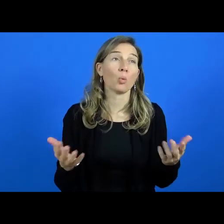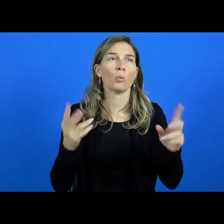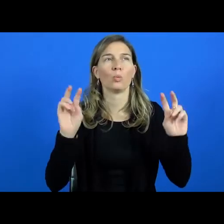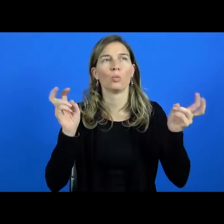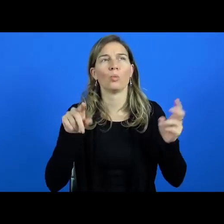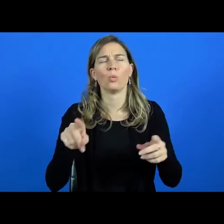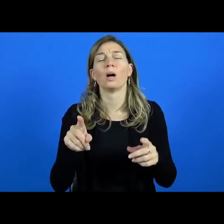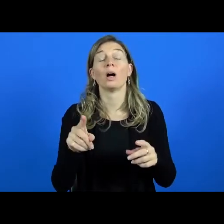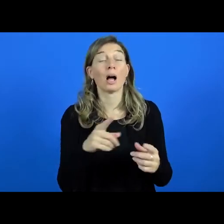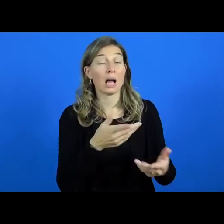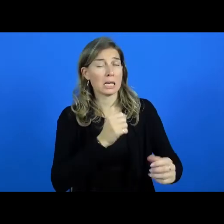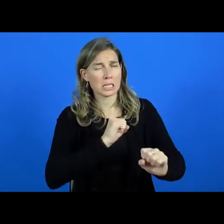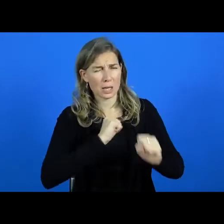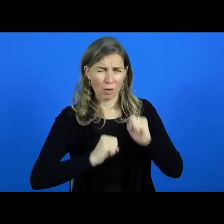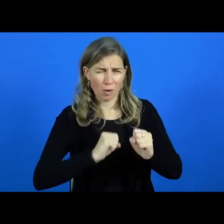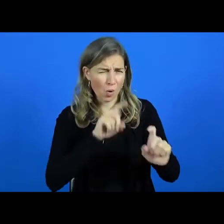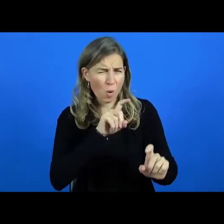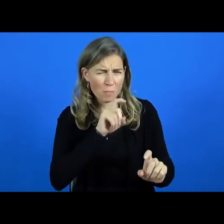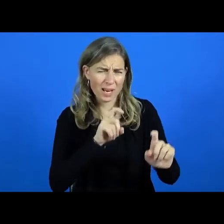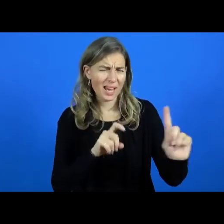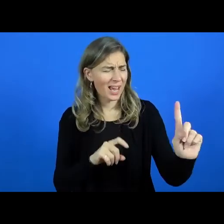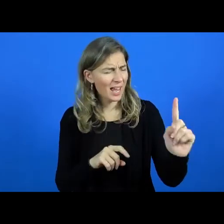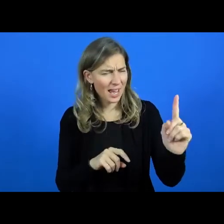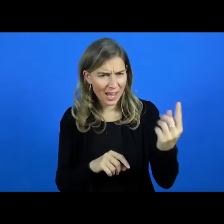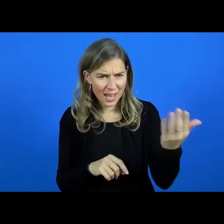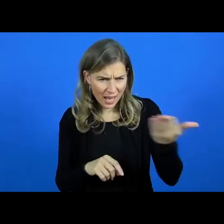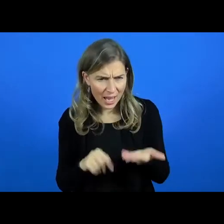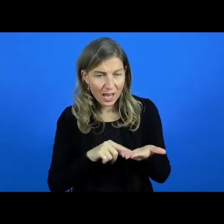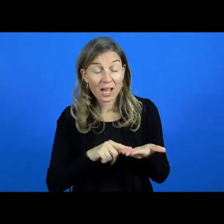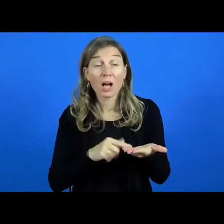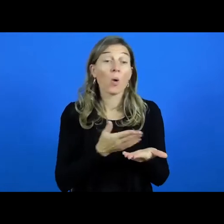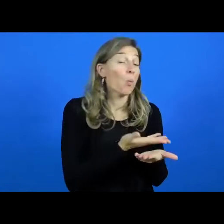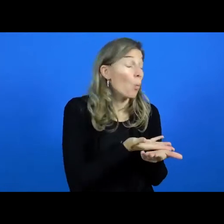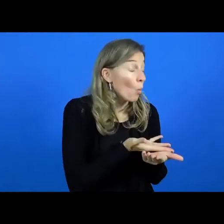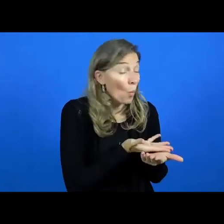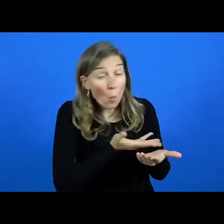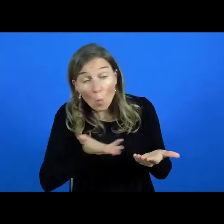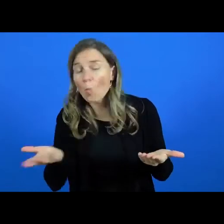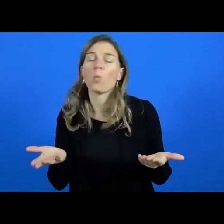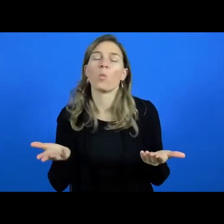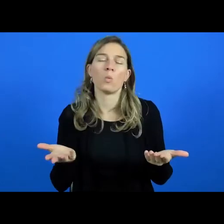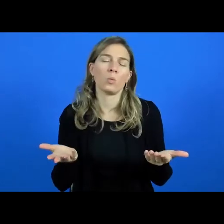Each complaint is important Of course, we have complaints that are not interesting for the press